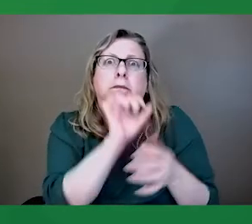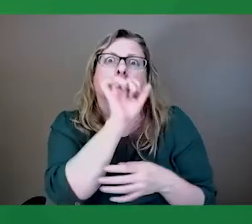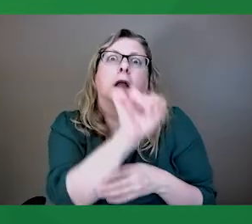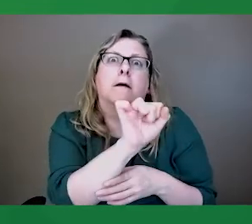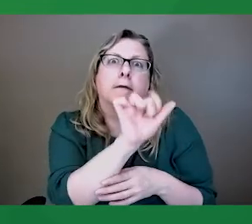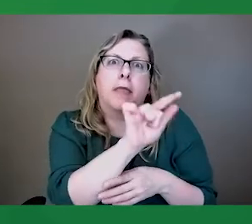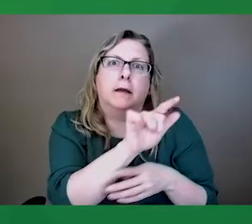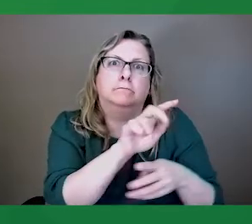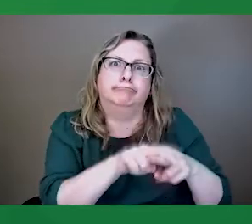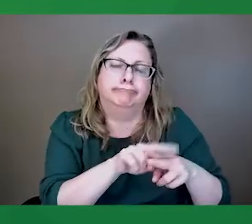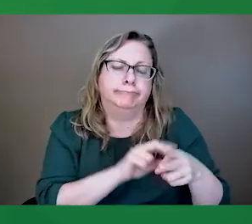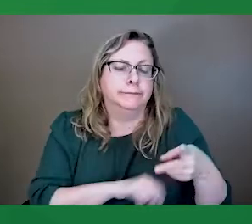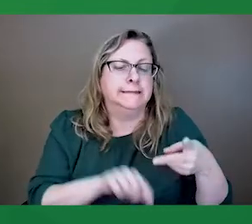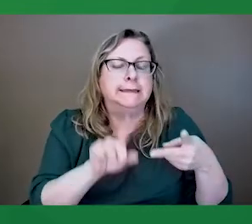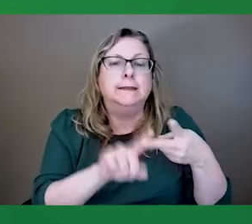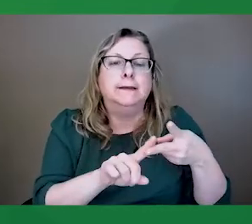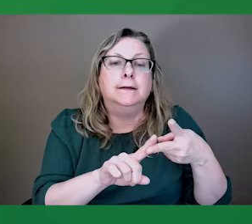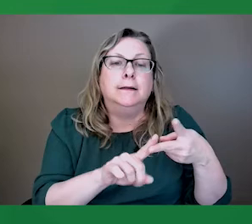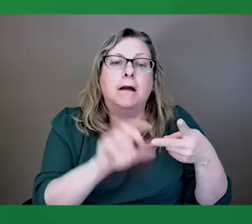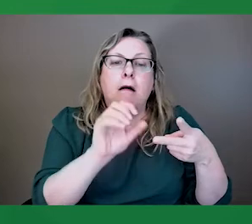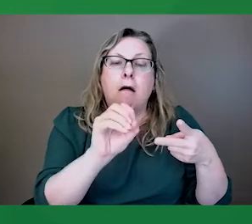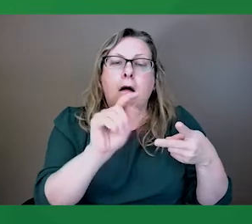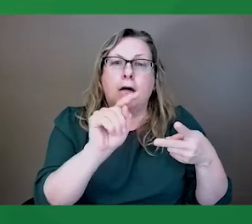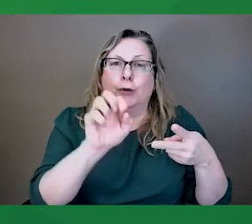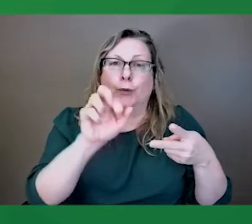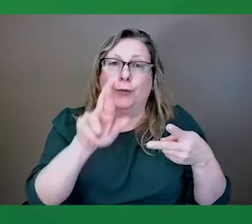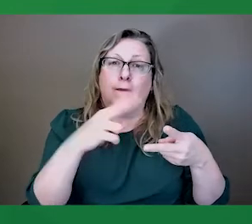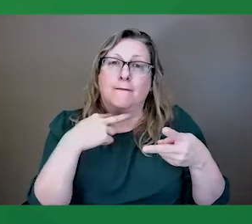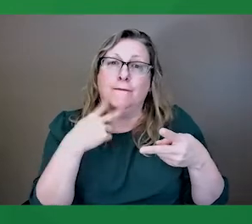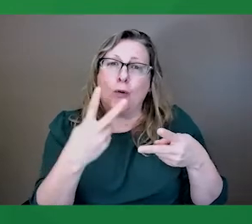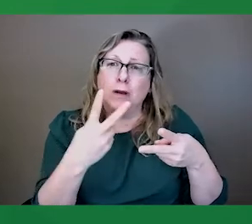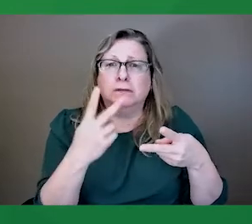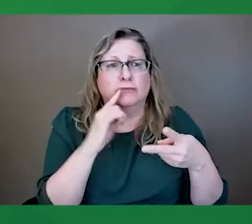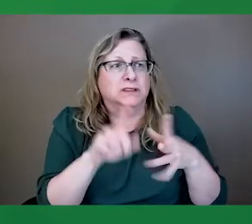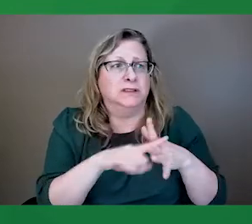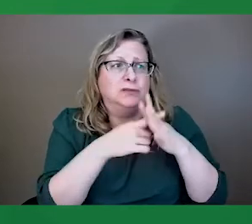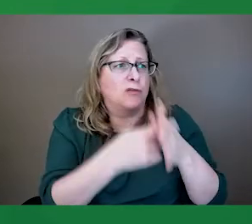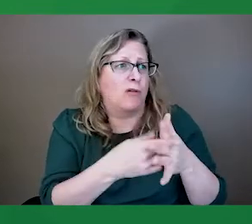Auto.ai started off as just a voice to text note taking app